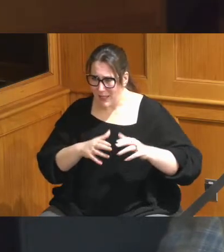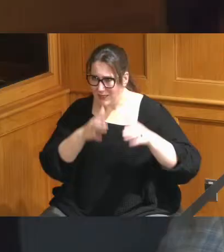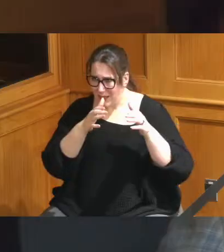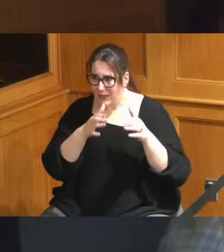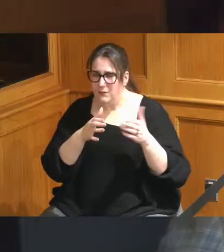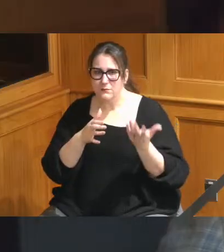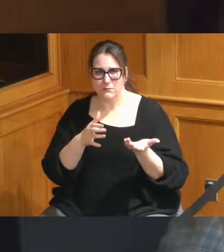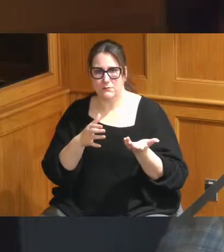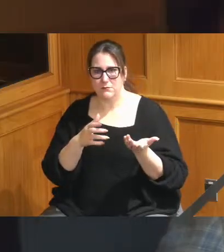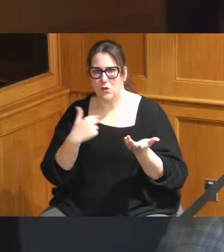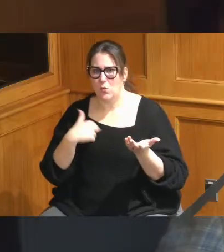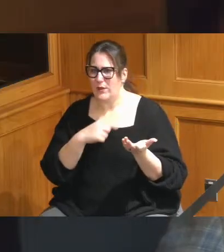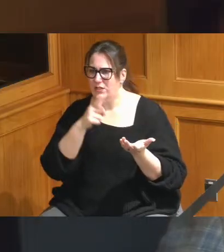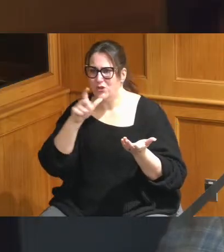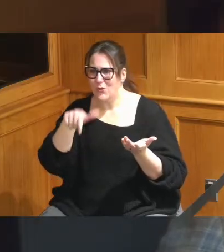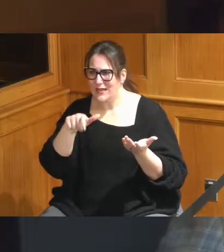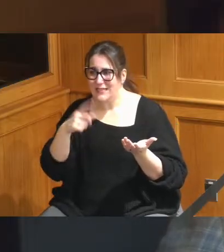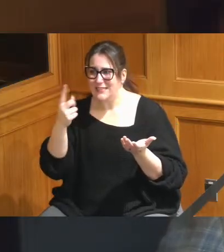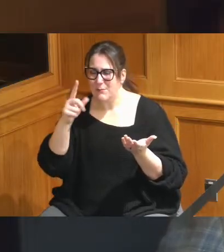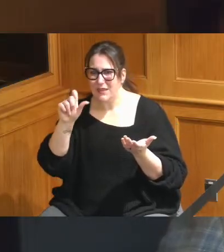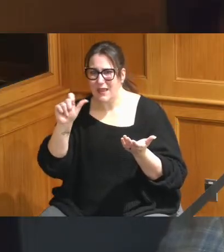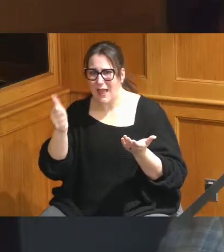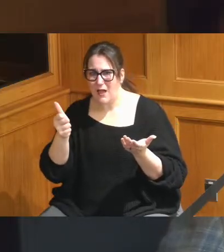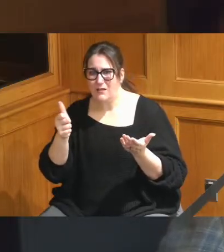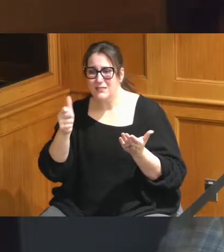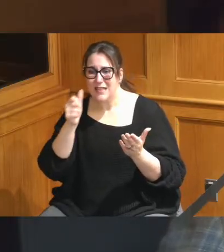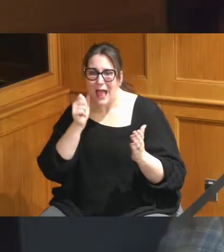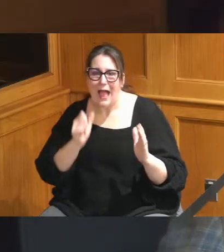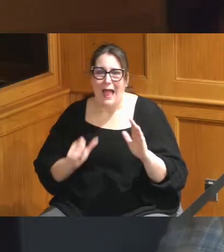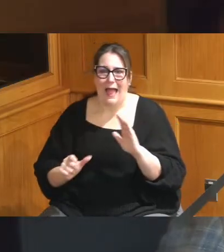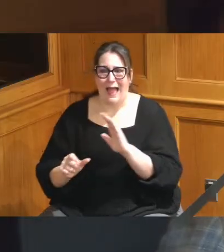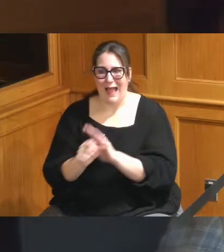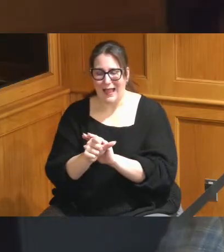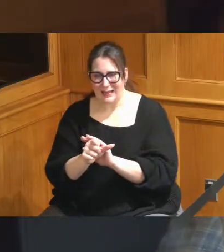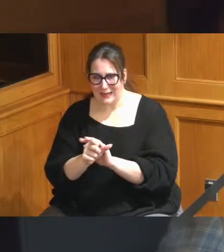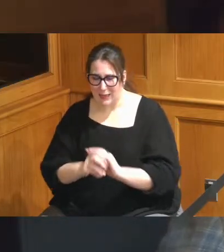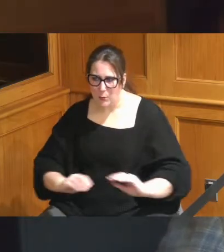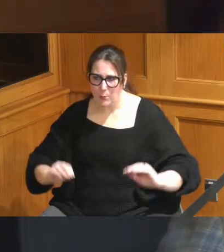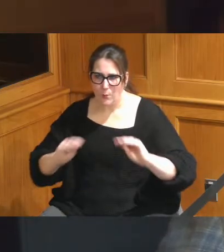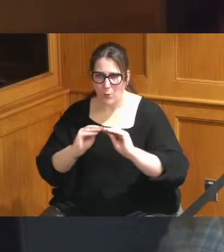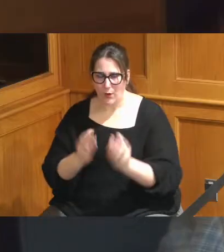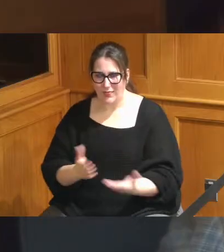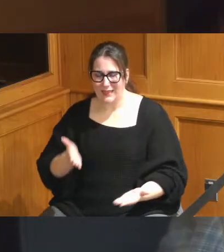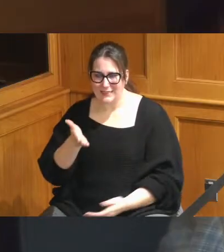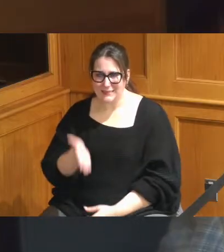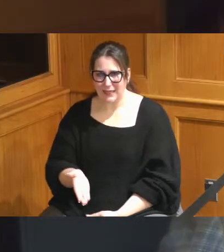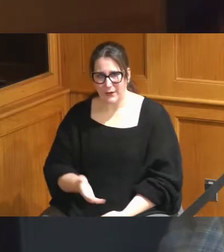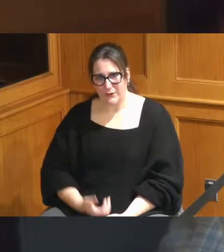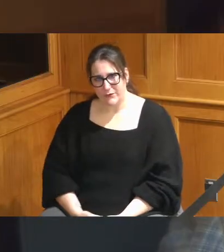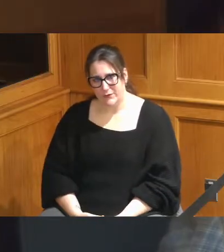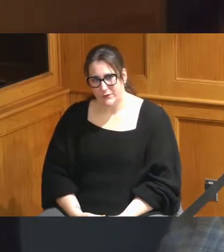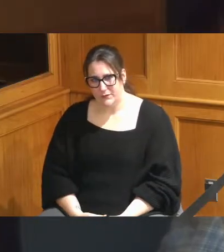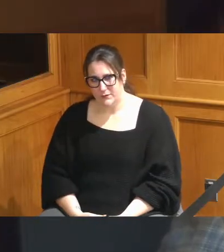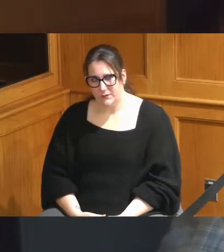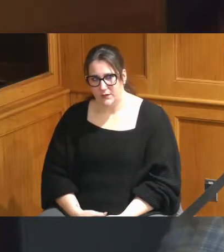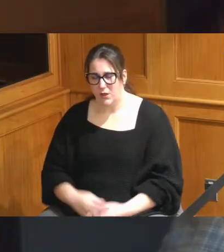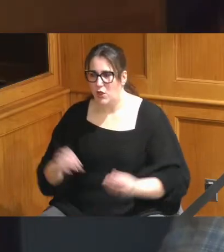don't need anything else hiding a little half acre out of 198 acres. there's no streetscape telling